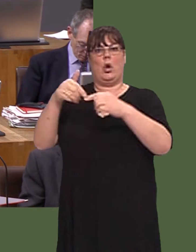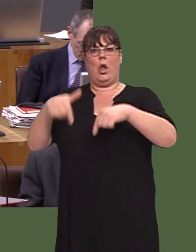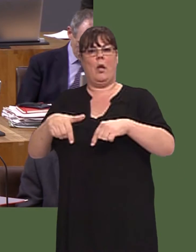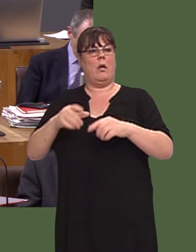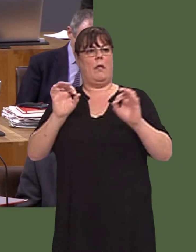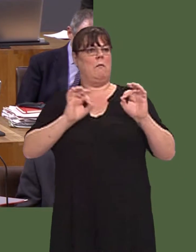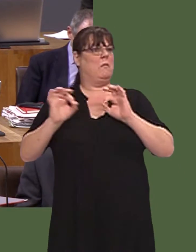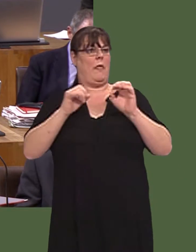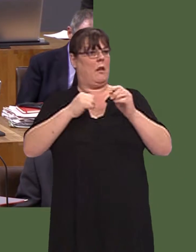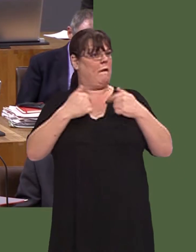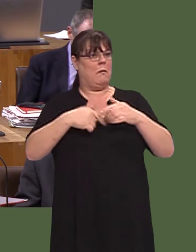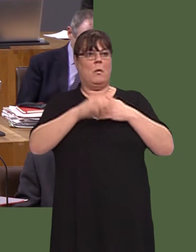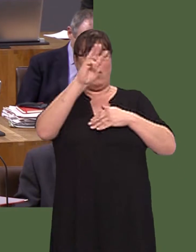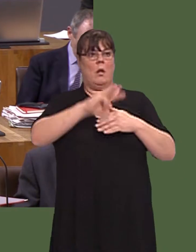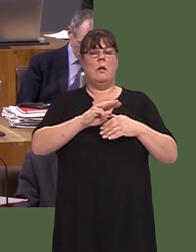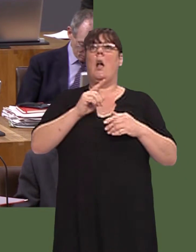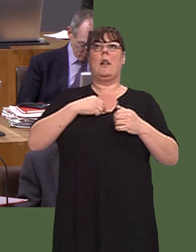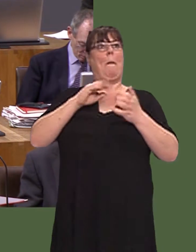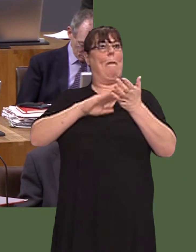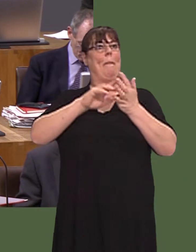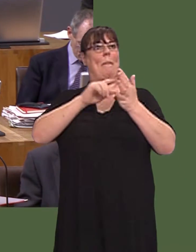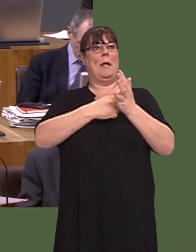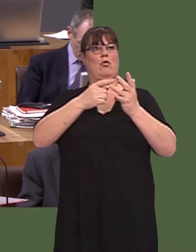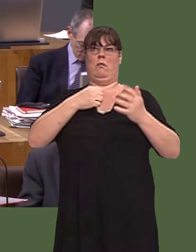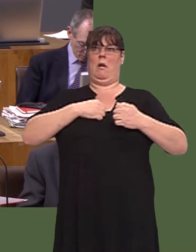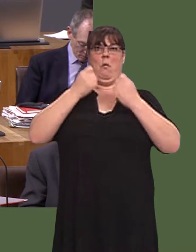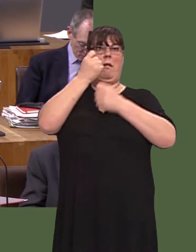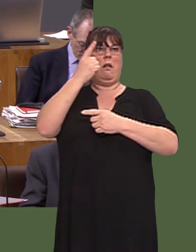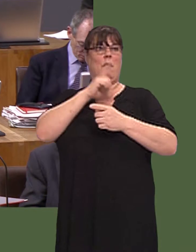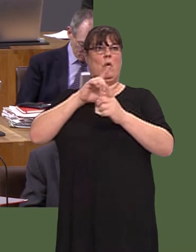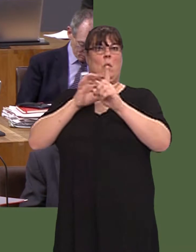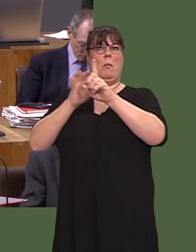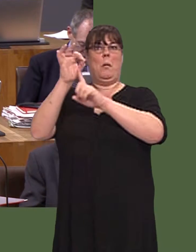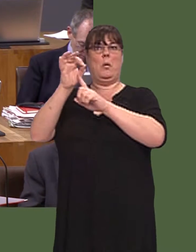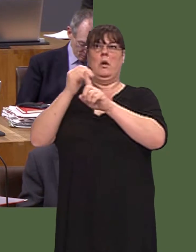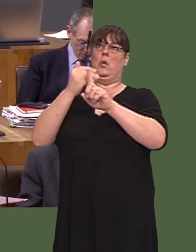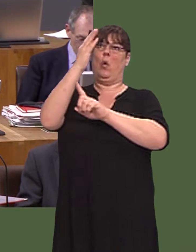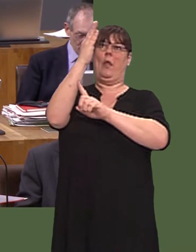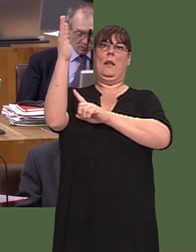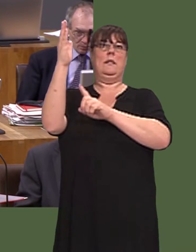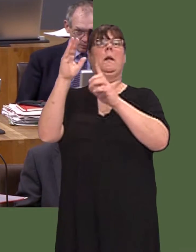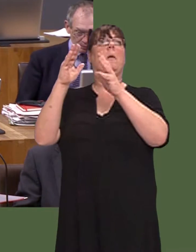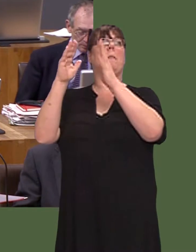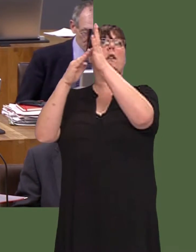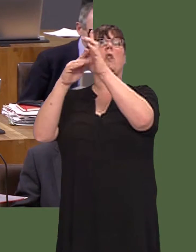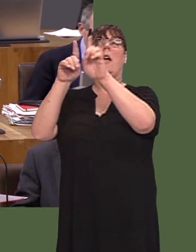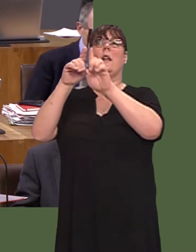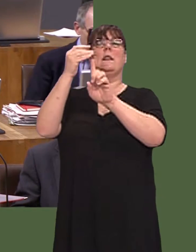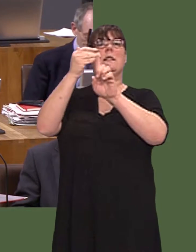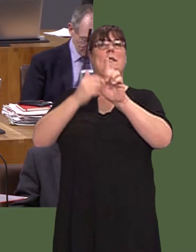Carwyn Jones: In terms of transport, the metro was our idea. Of course we want to promote it. The north-east Wales metro was our idea, the south Wales metro was first mentioned by me